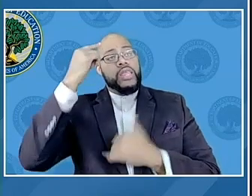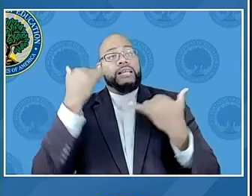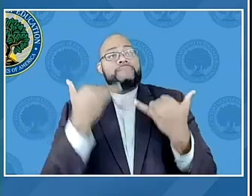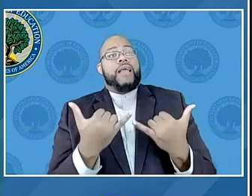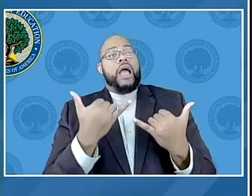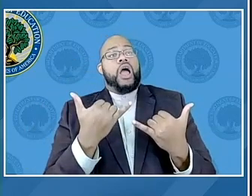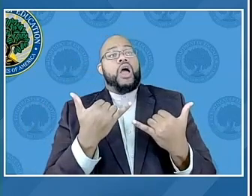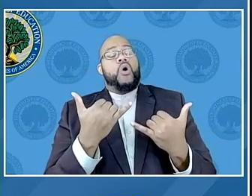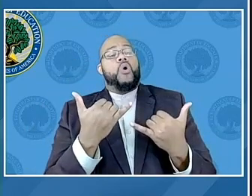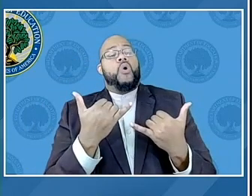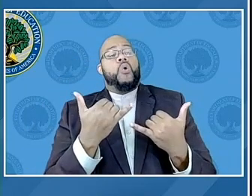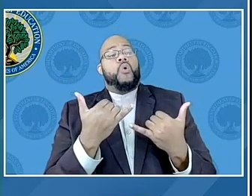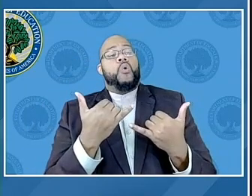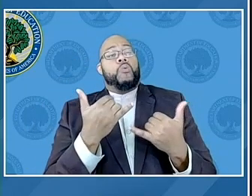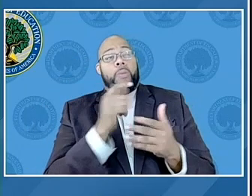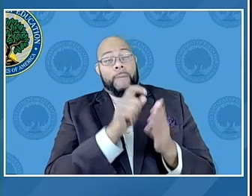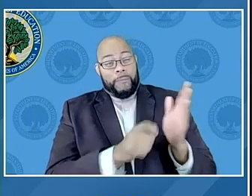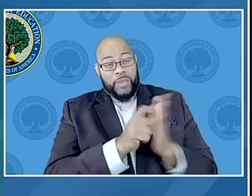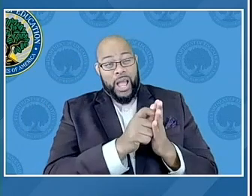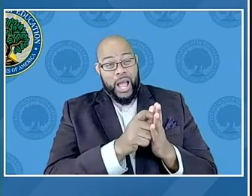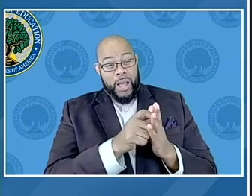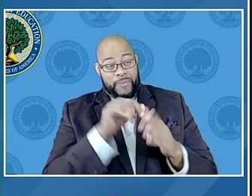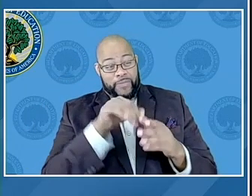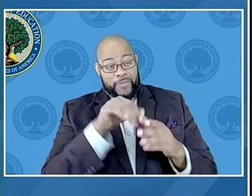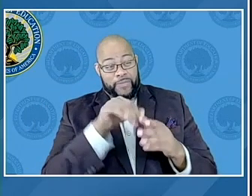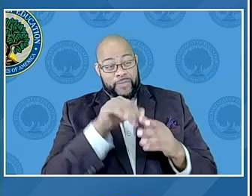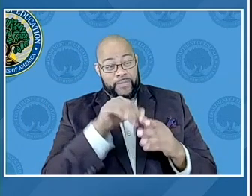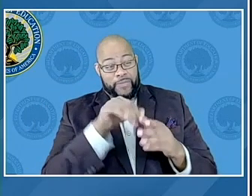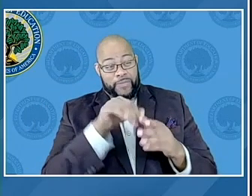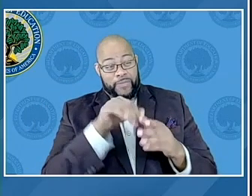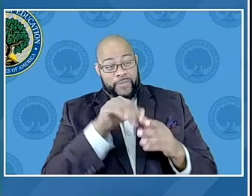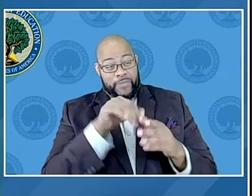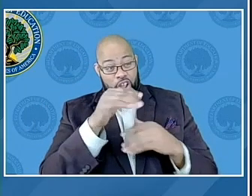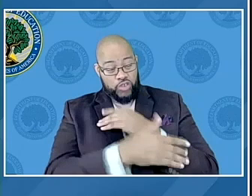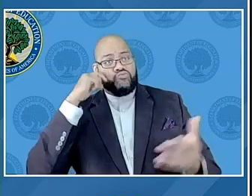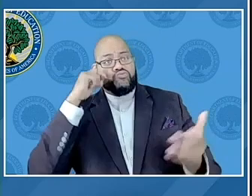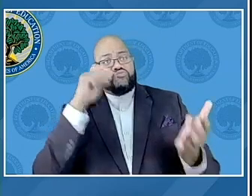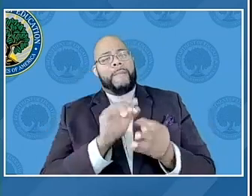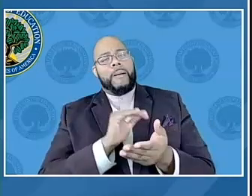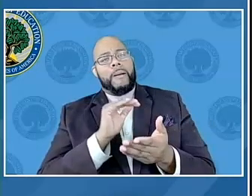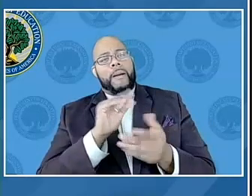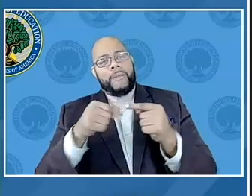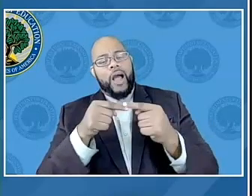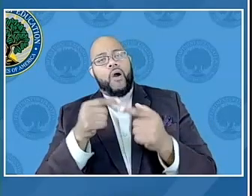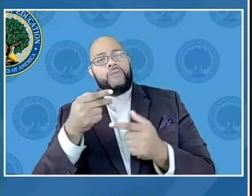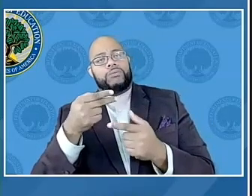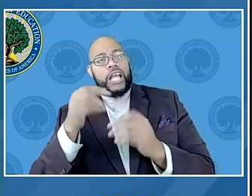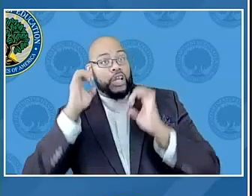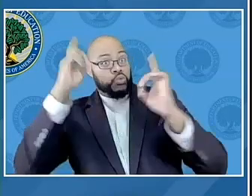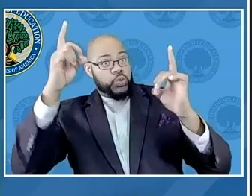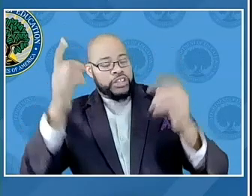right now in our country, where we're recognizing the same thing about higher education. And I think we need the